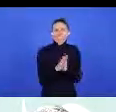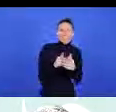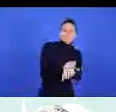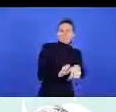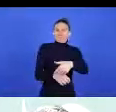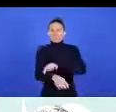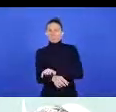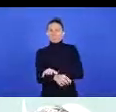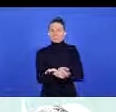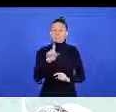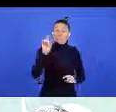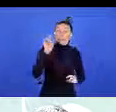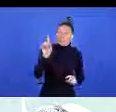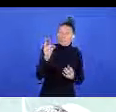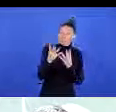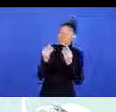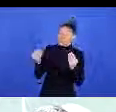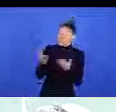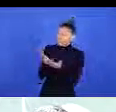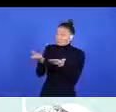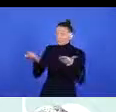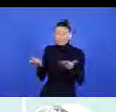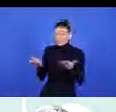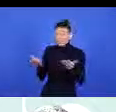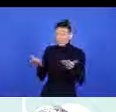. Cochlear implant has a lot of possibilities, but many people do not